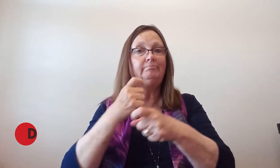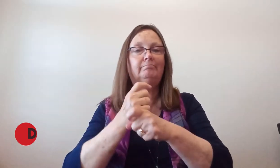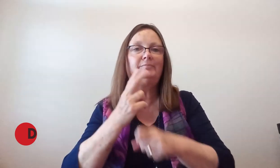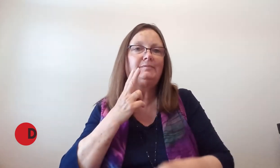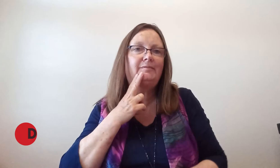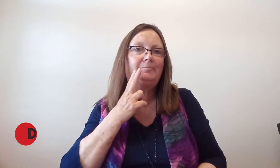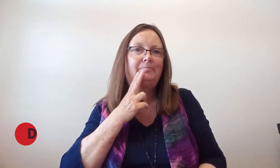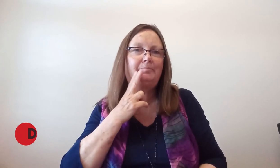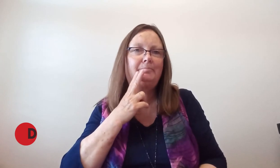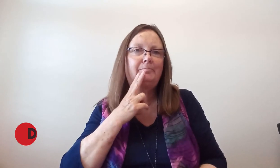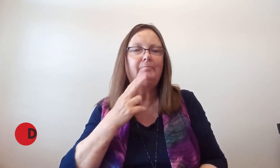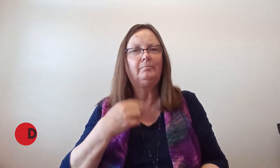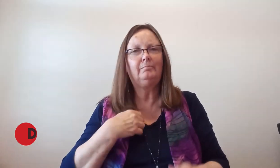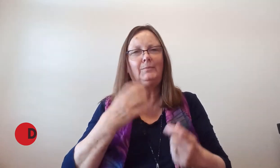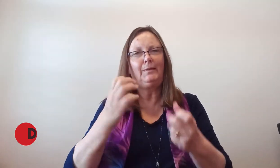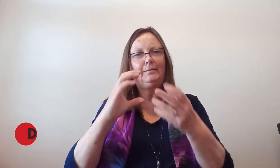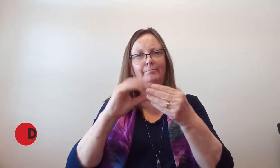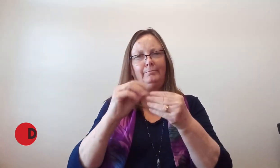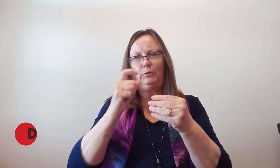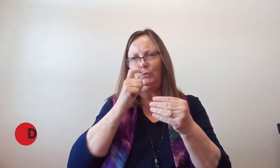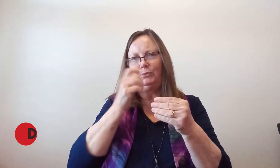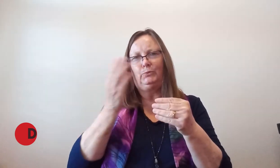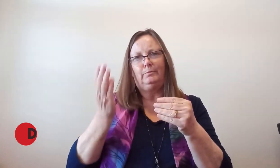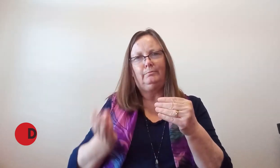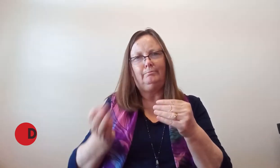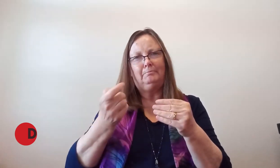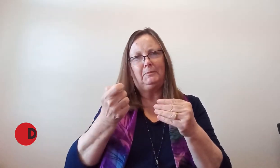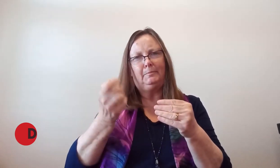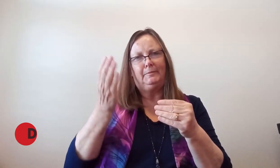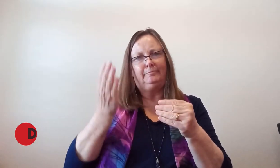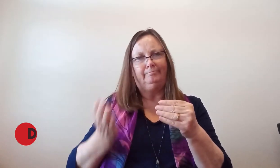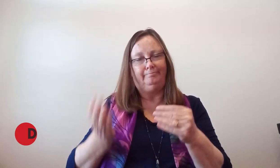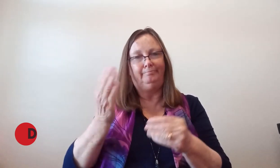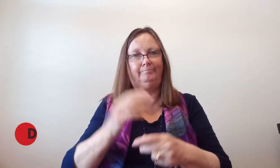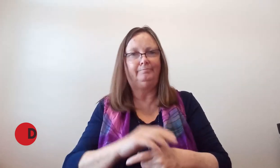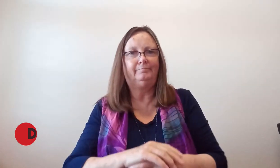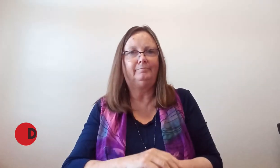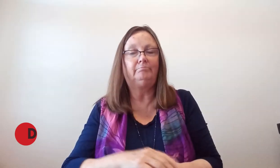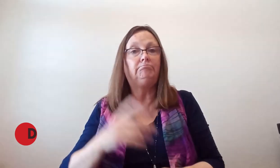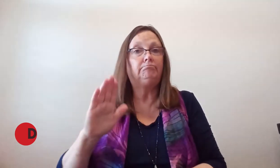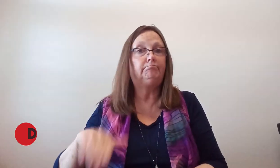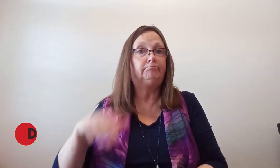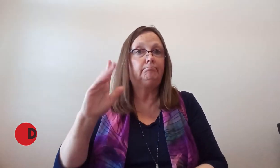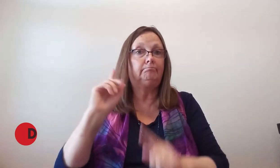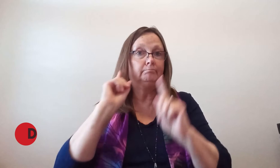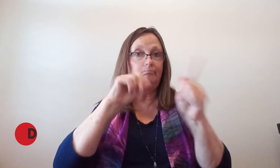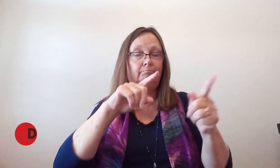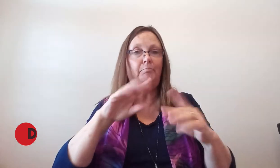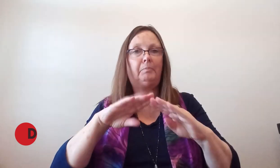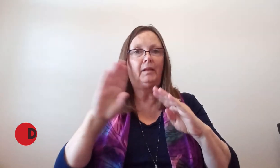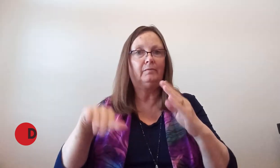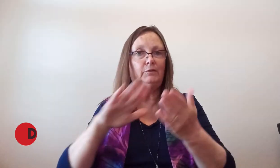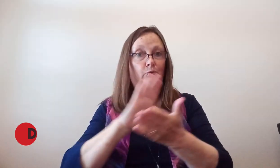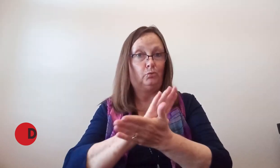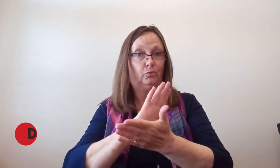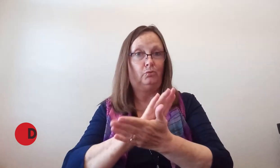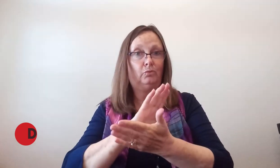I'd like to say a bit about who he was. He grew up and attended Bellville school.